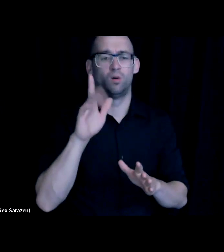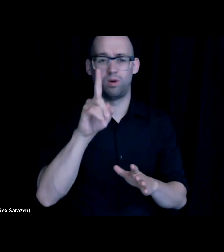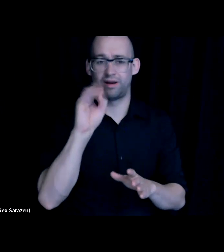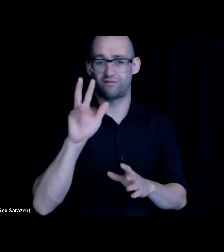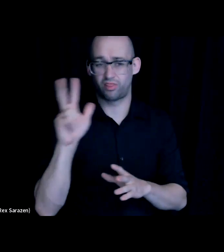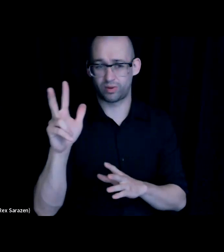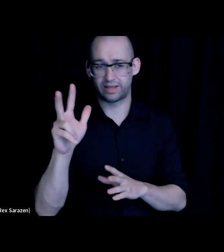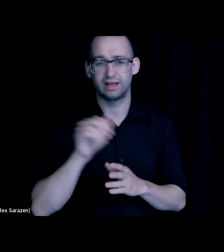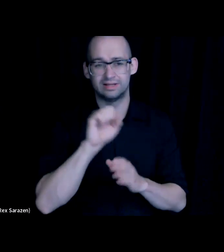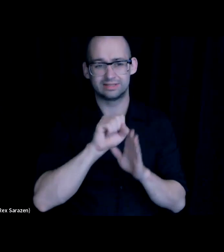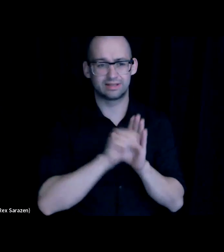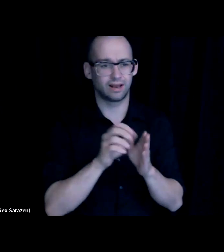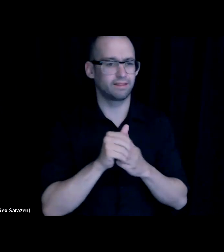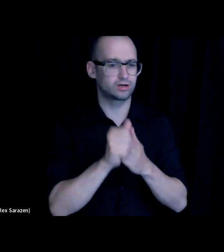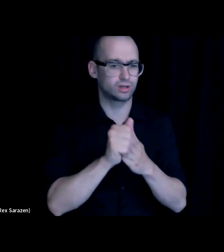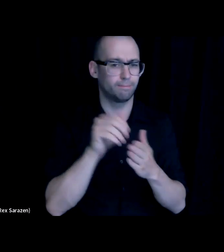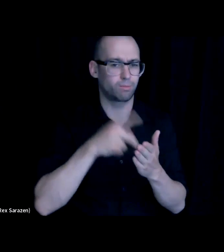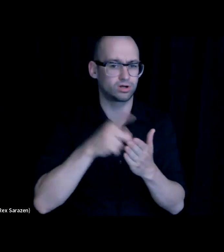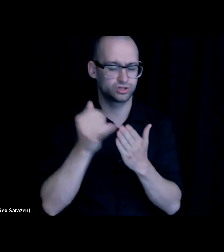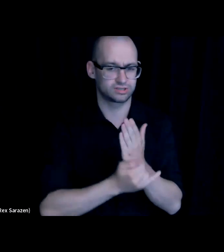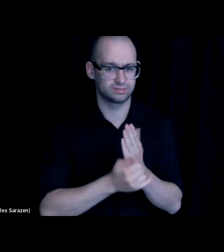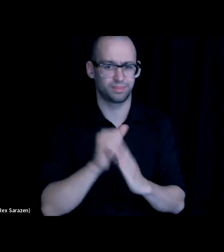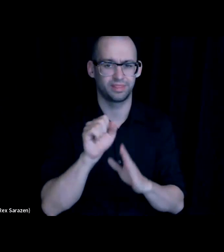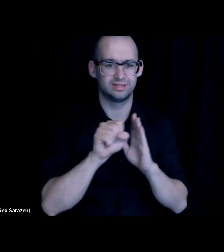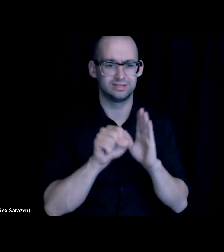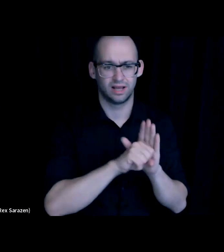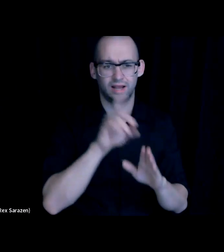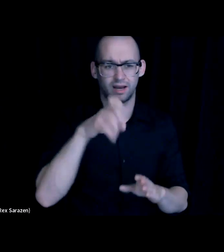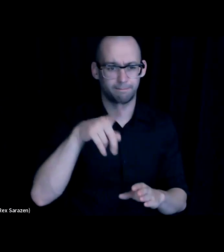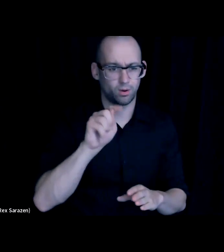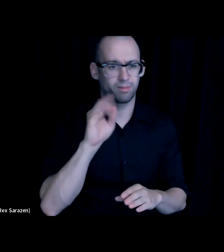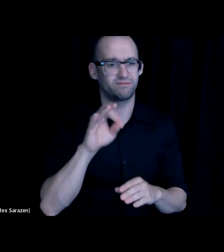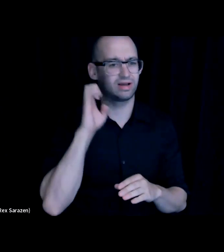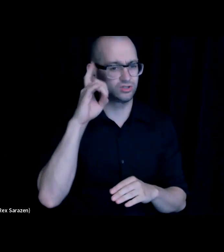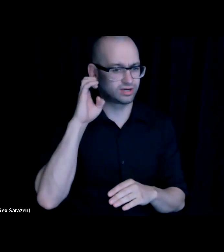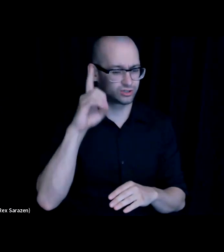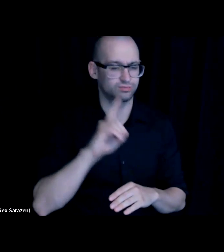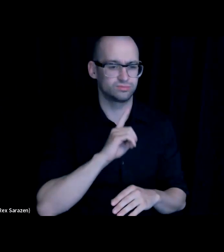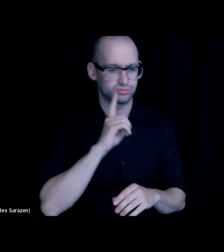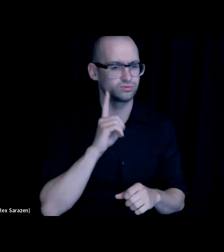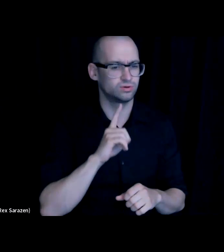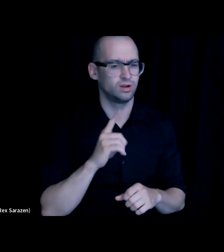projects. So the State California Department of Education definitely has multiple organizations